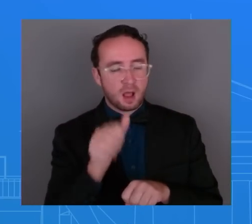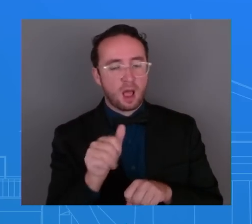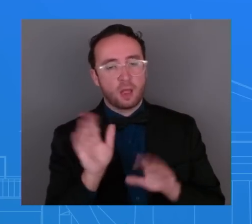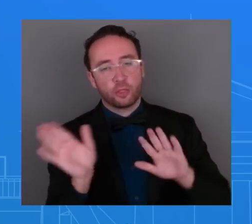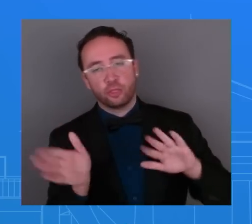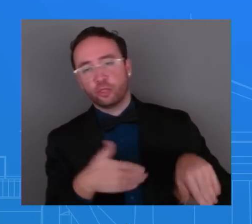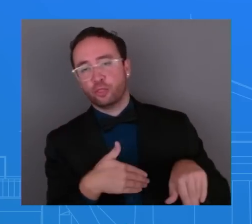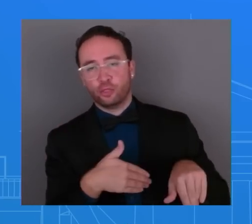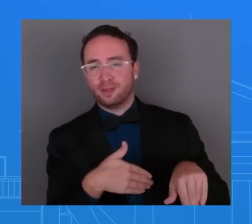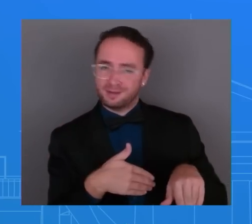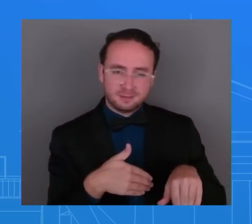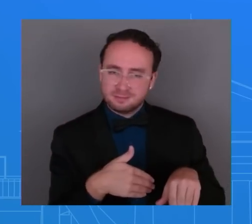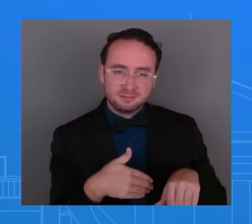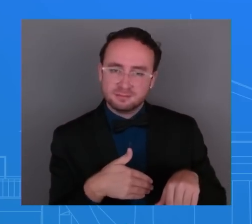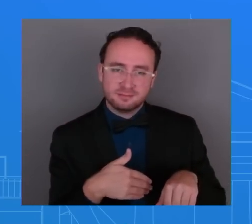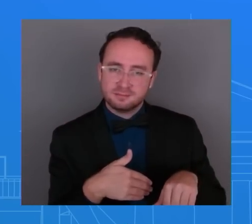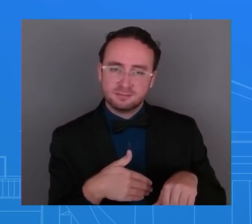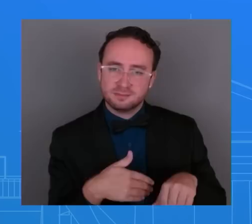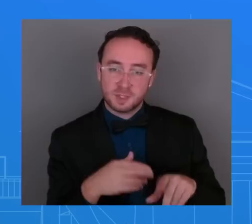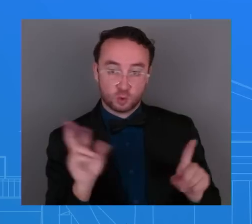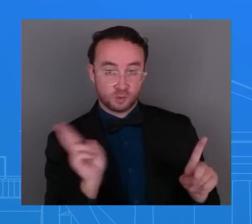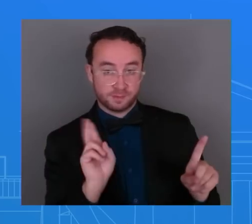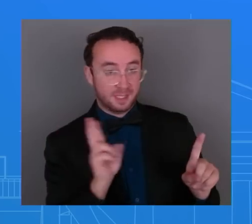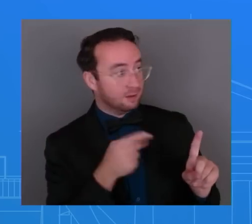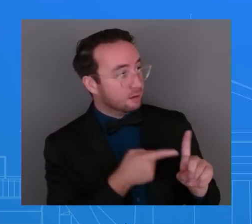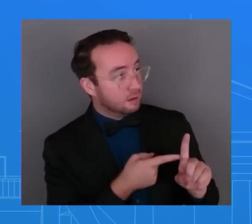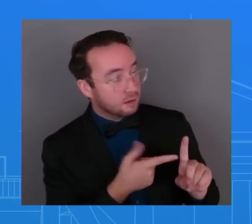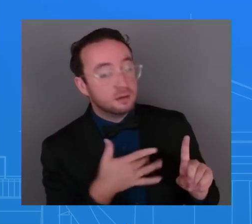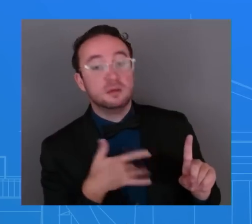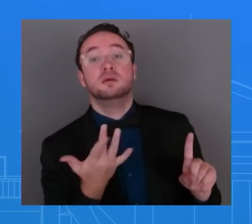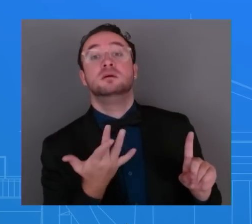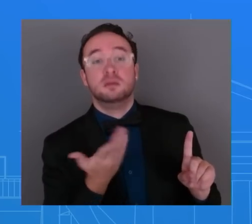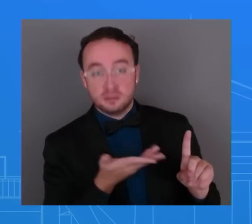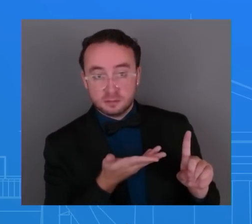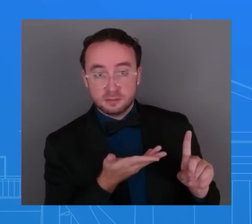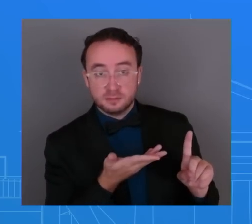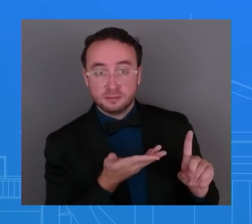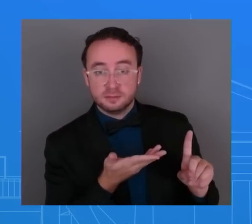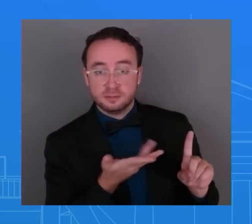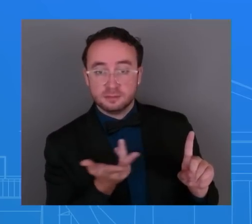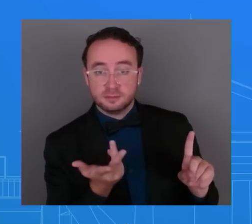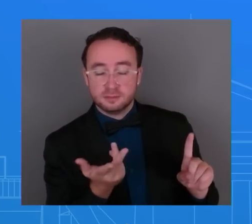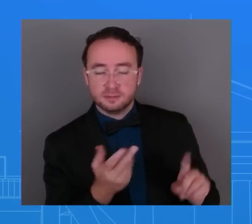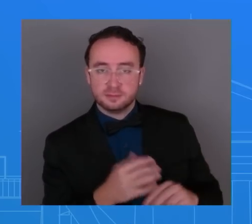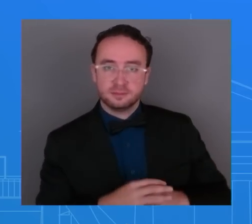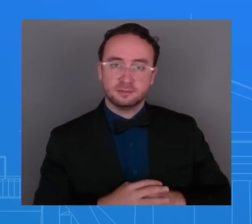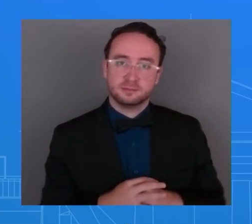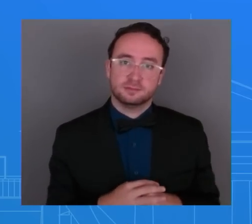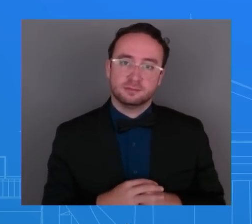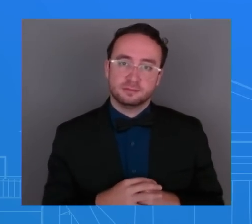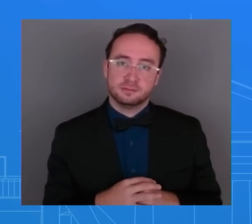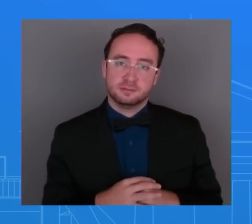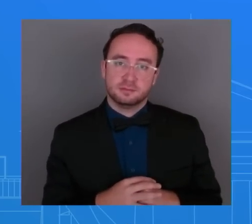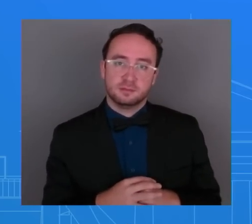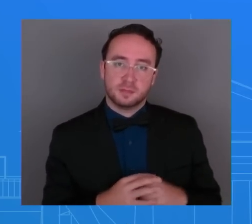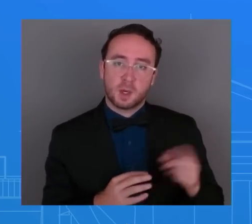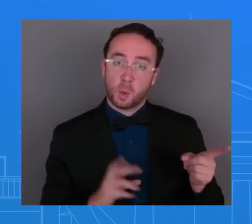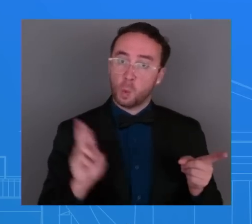And if they were so interested -- right? if Republicans are now talking about this -- Republican elected officials are so interested in getting it done,